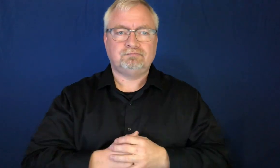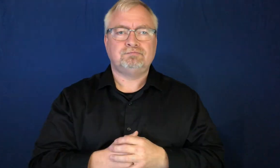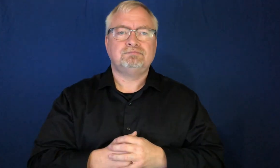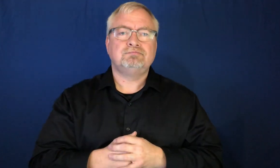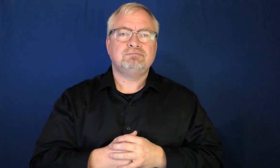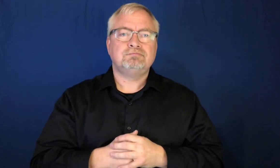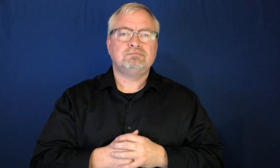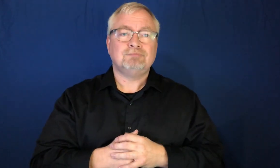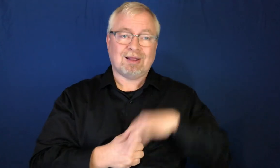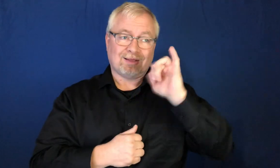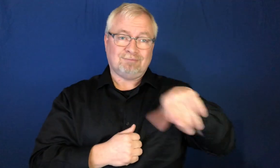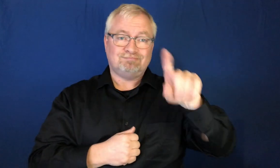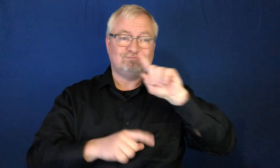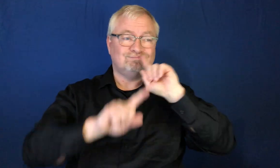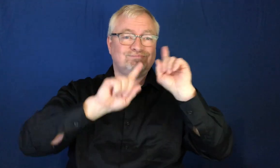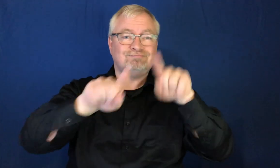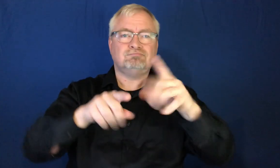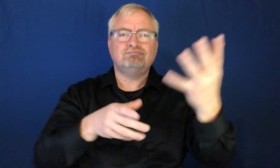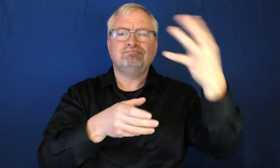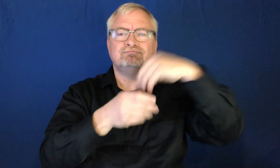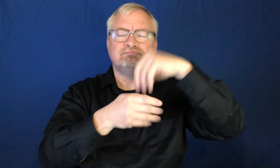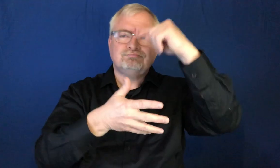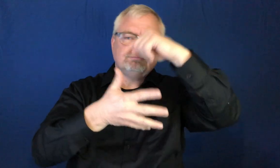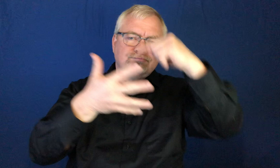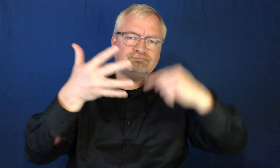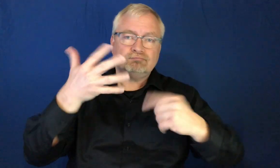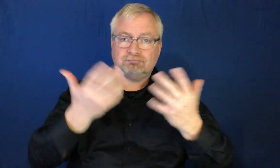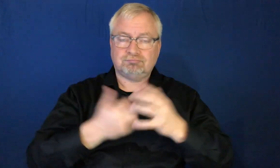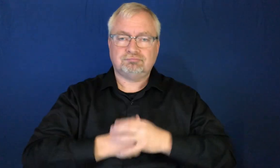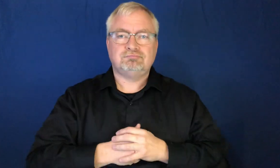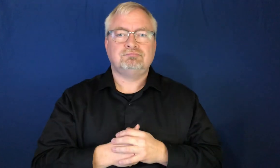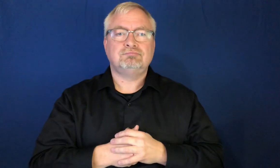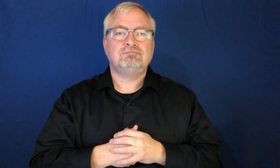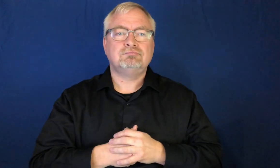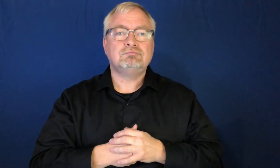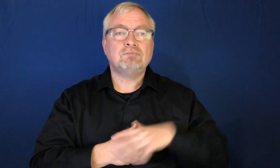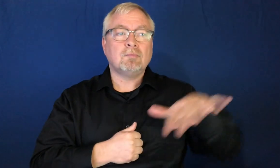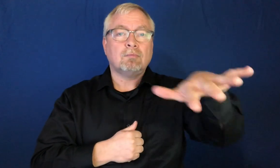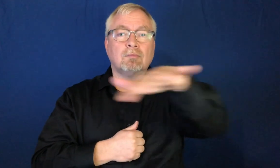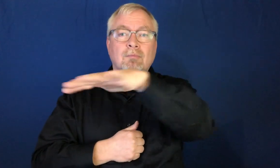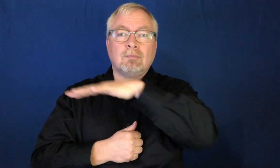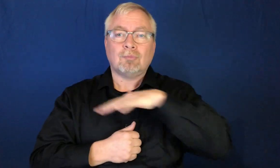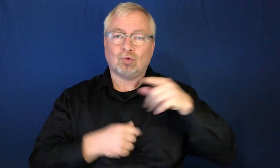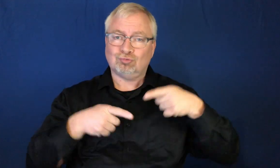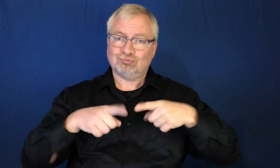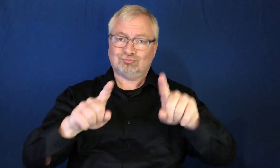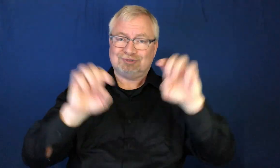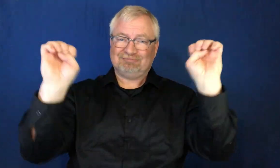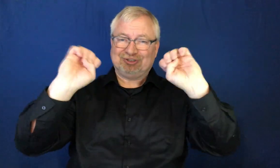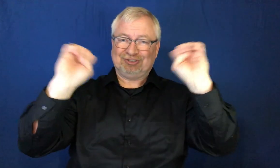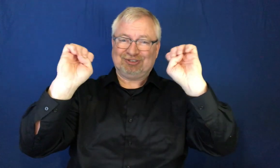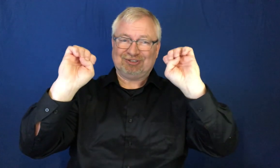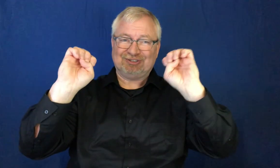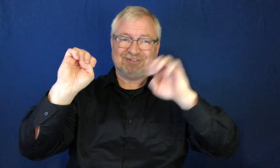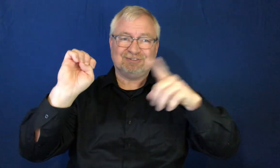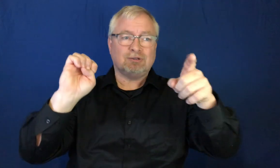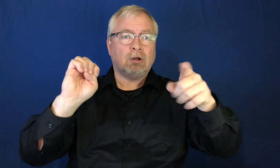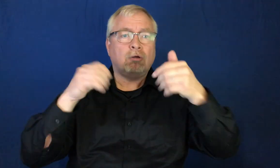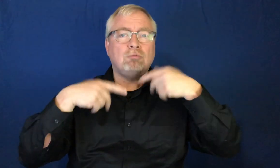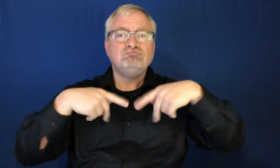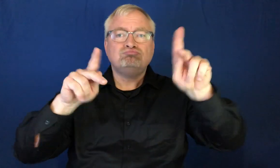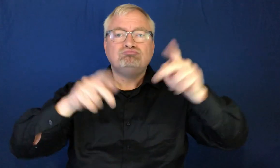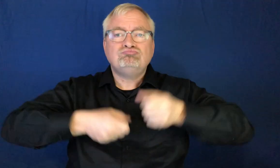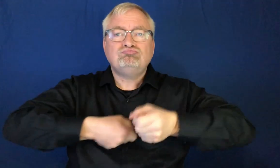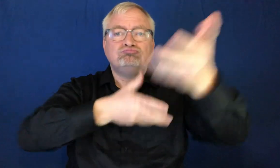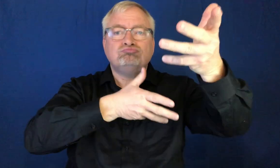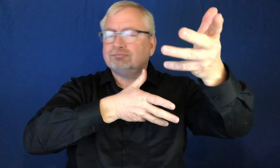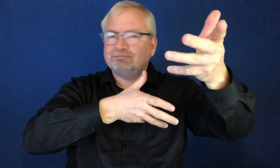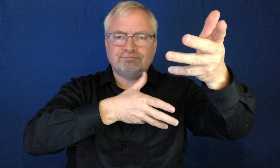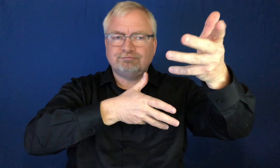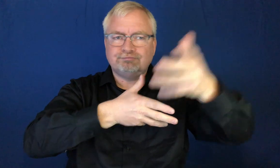These executive orders suspend evictions during the peacetime emergency,